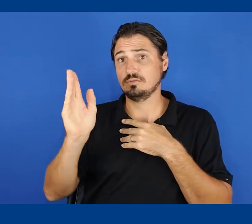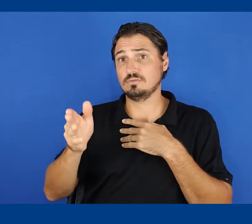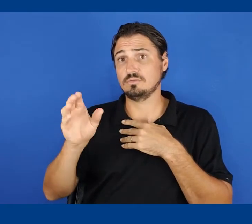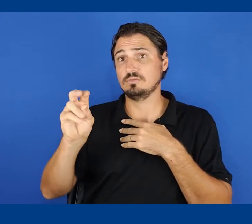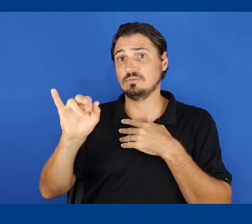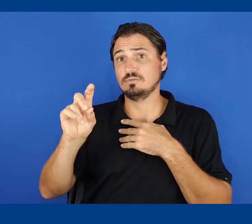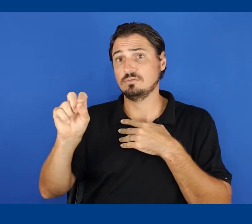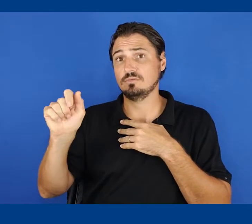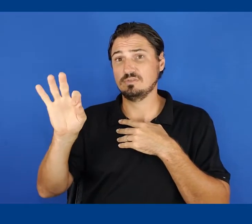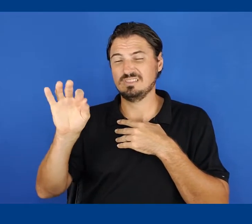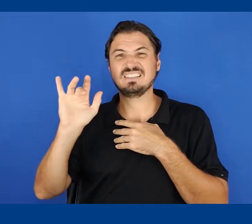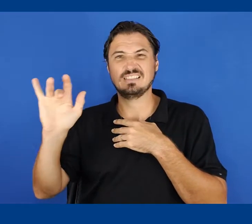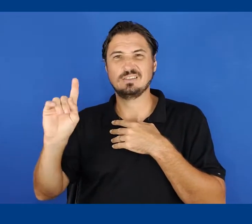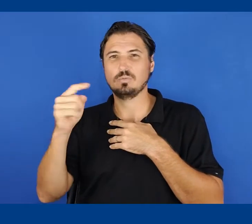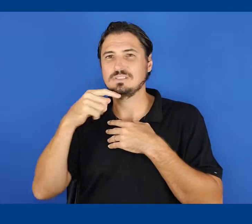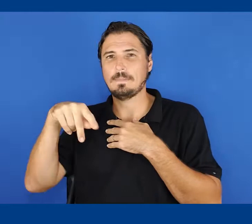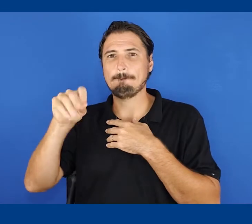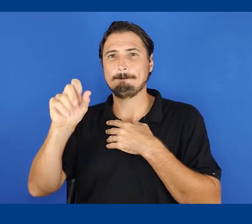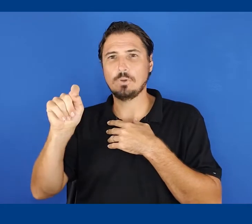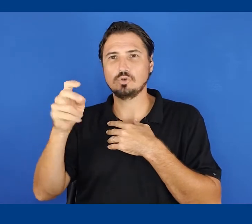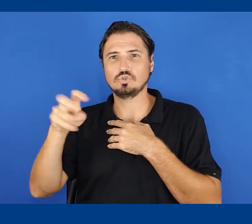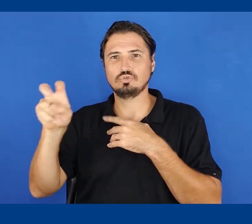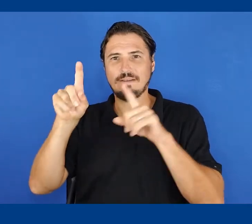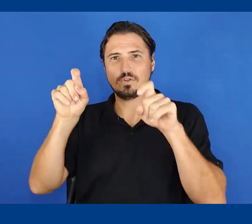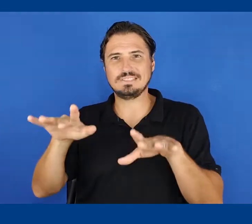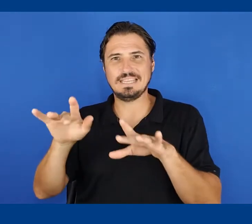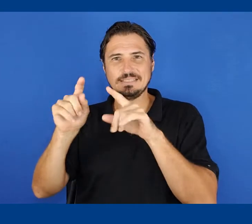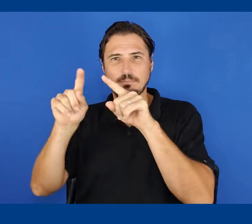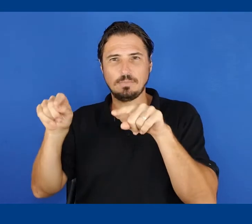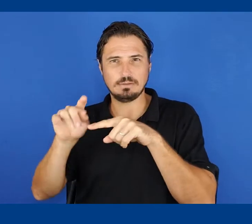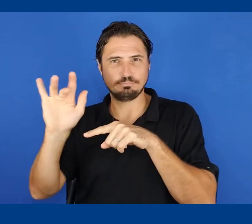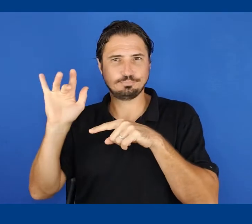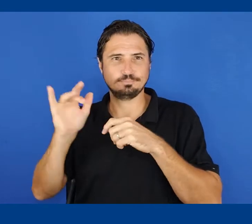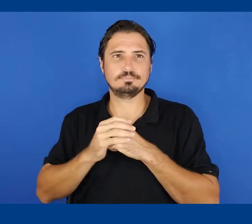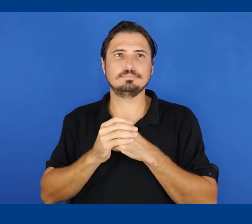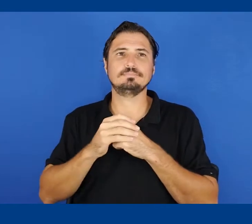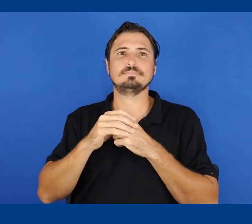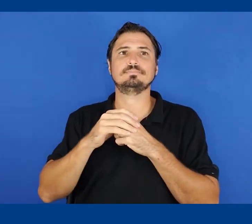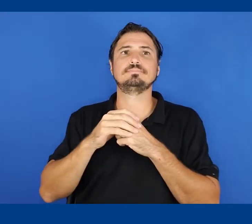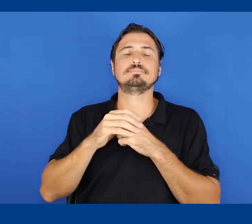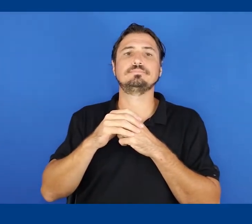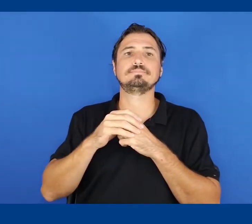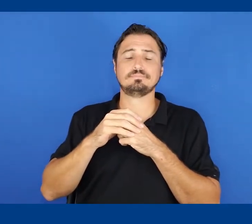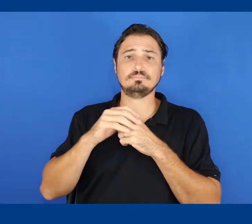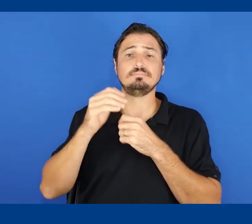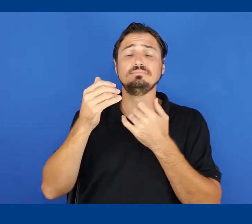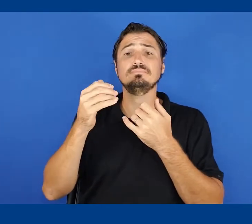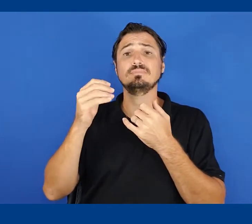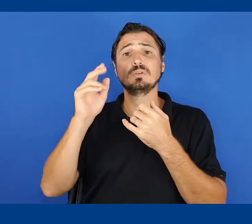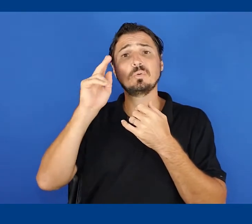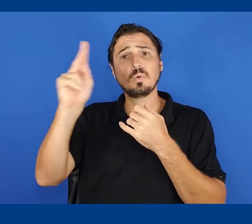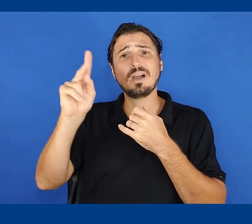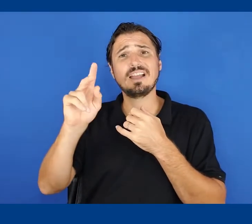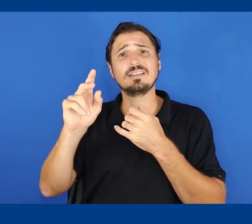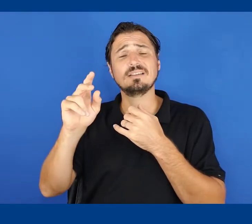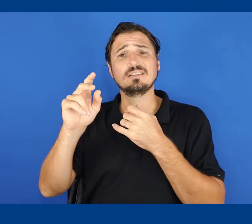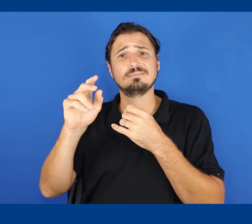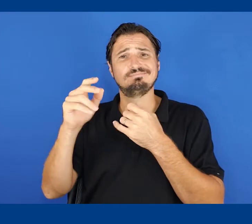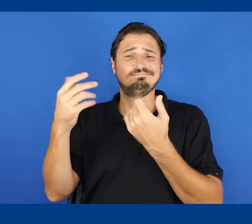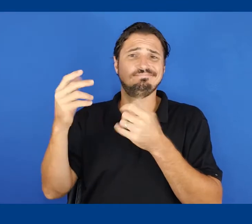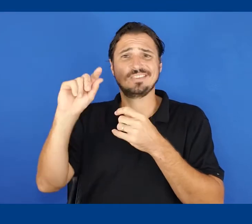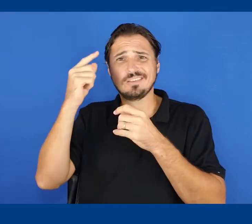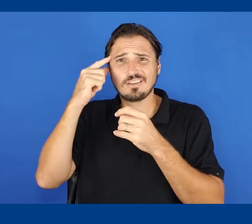The county will use new health screening measures for customers at the Līhu‘e Civic Center’s Kapule Building starting November 16